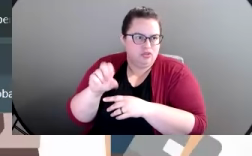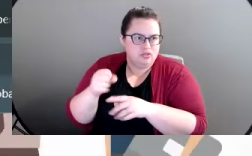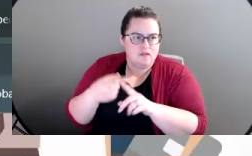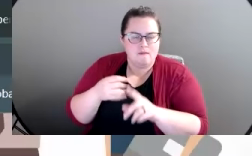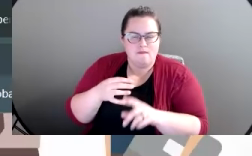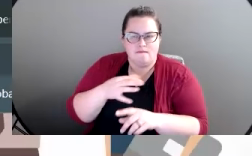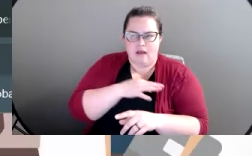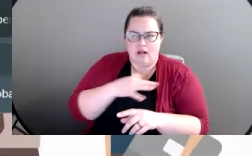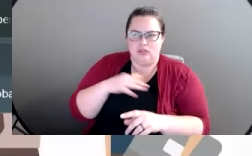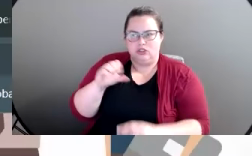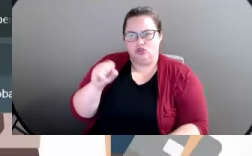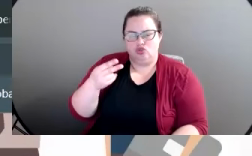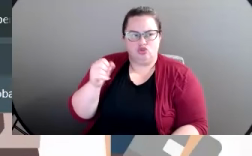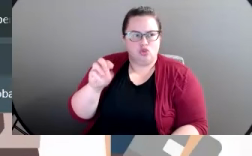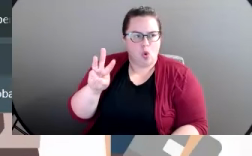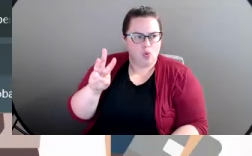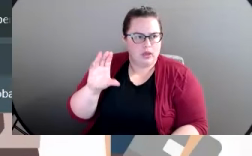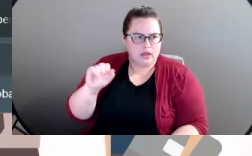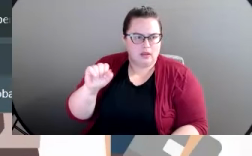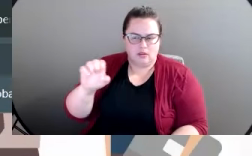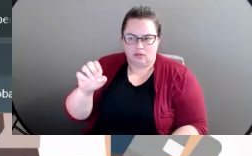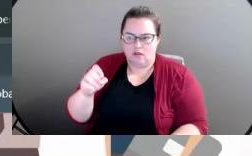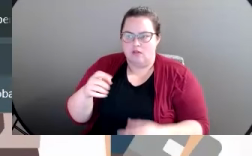their stories on developing OER different things like that.